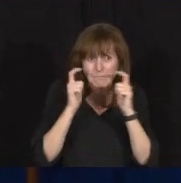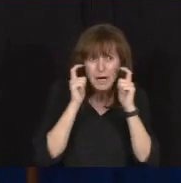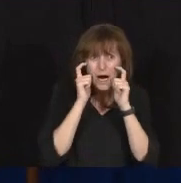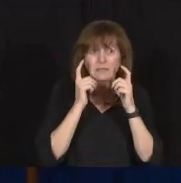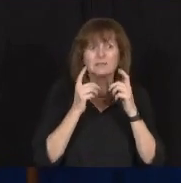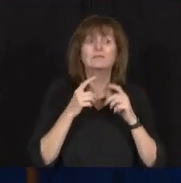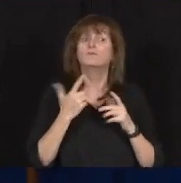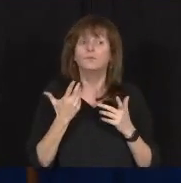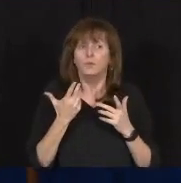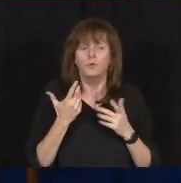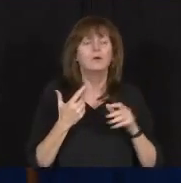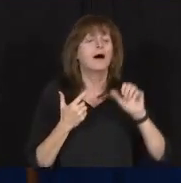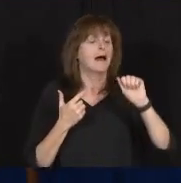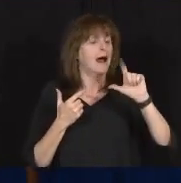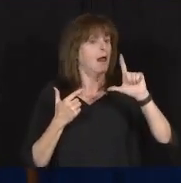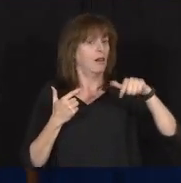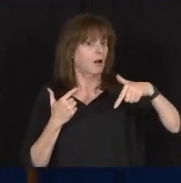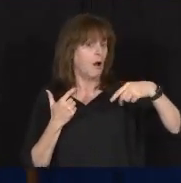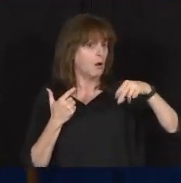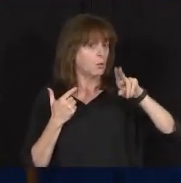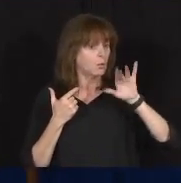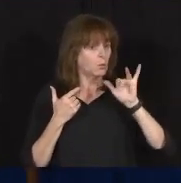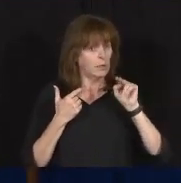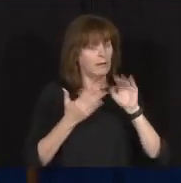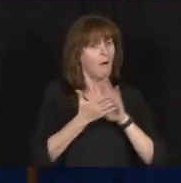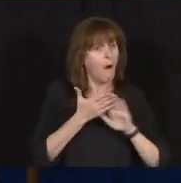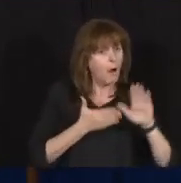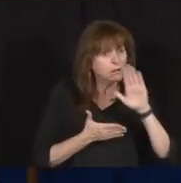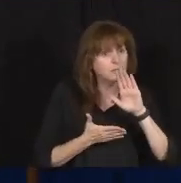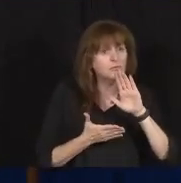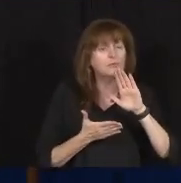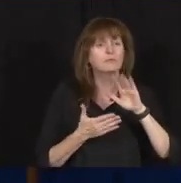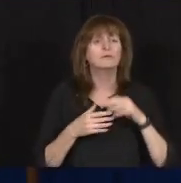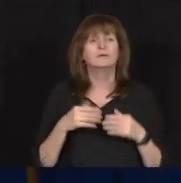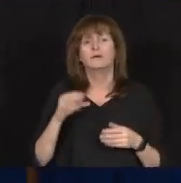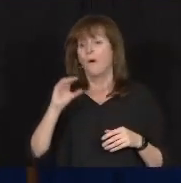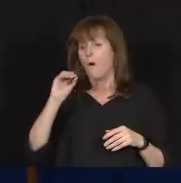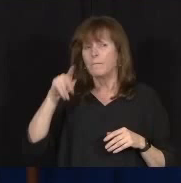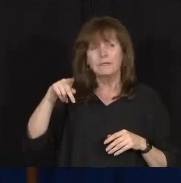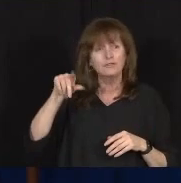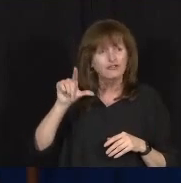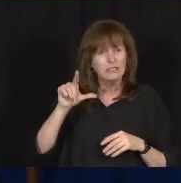T he list goes on and on. I t is absolutely incredible. T